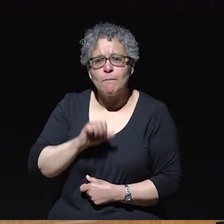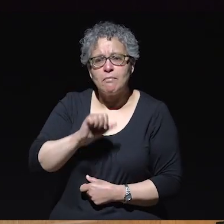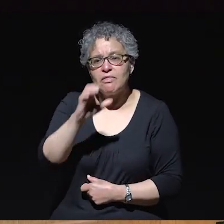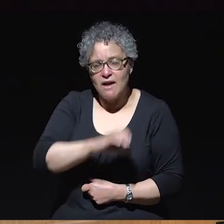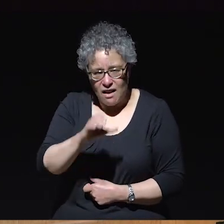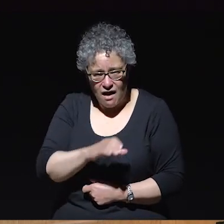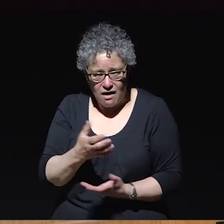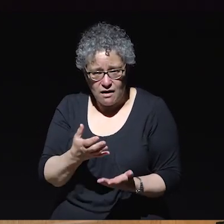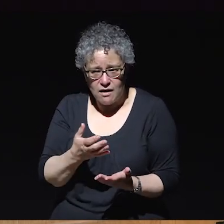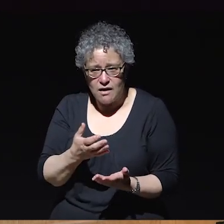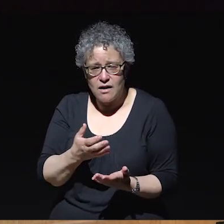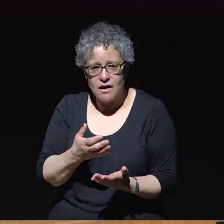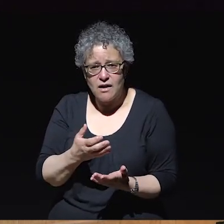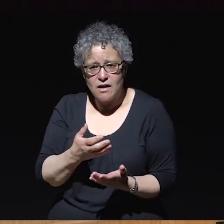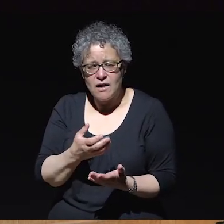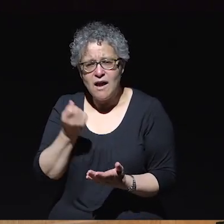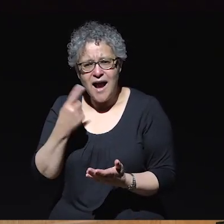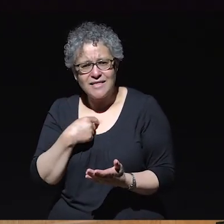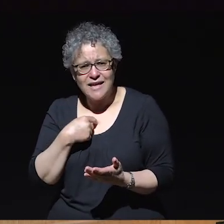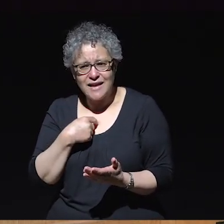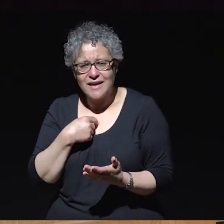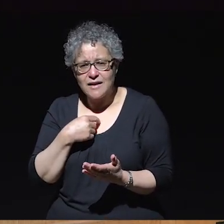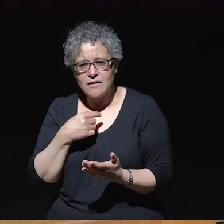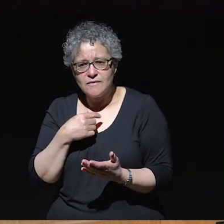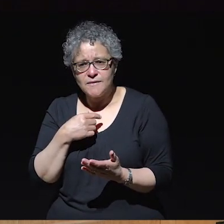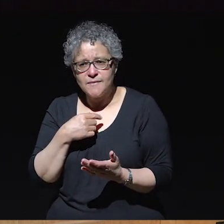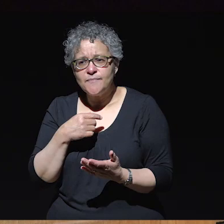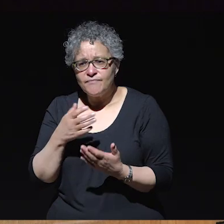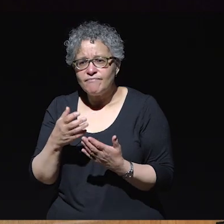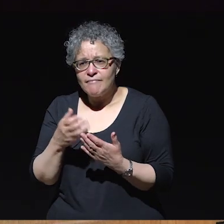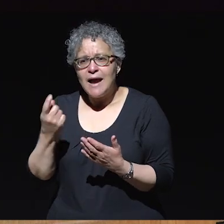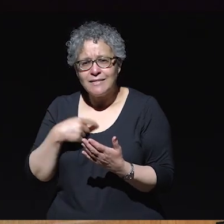could, and was I'm sure, more than a hint to artists in the 19th century